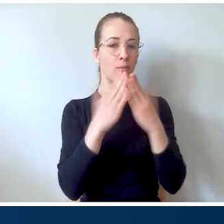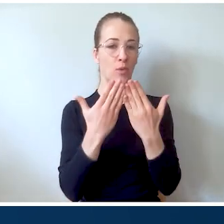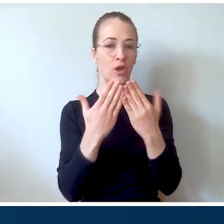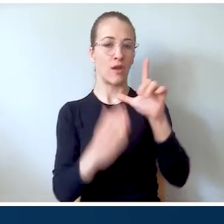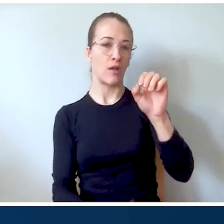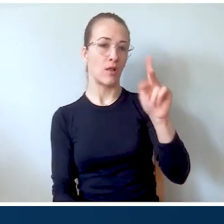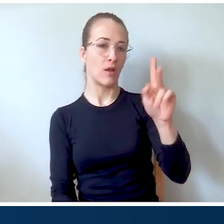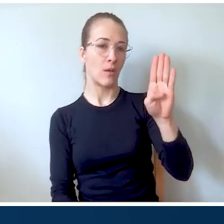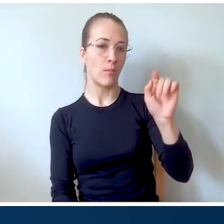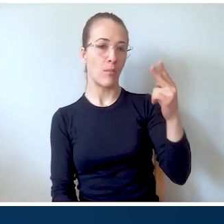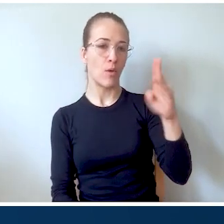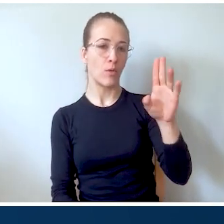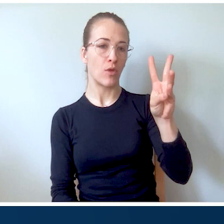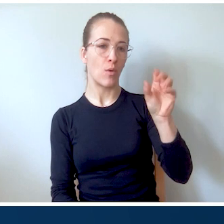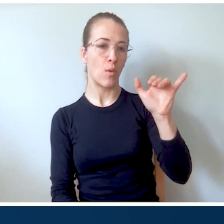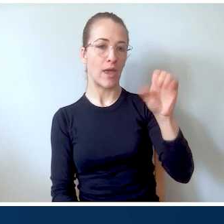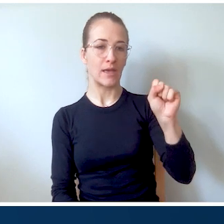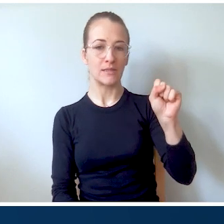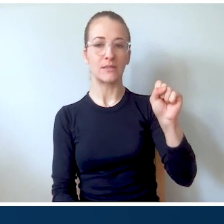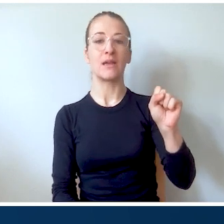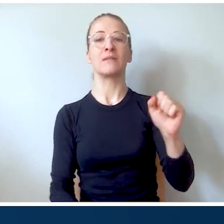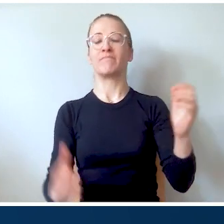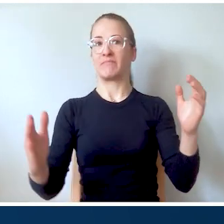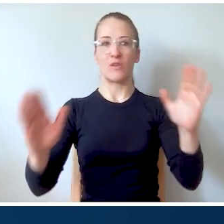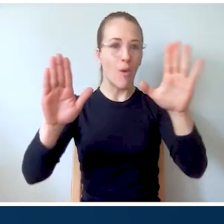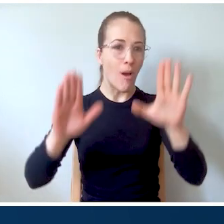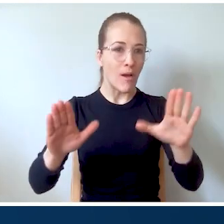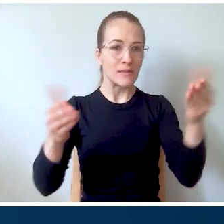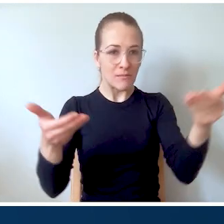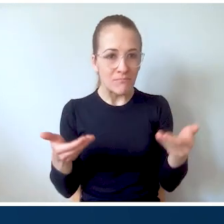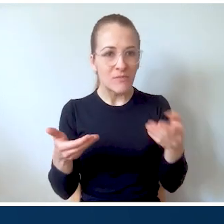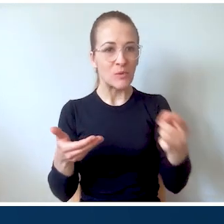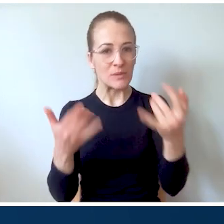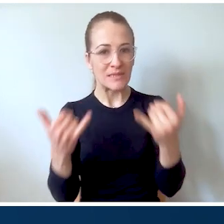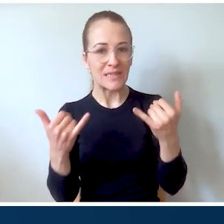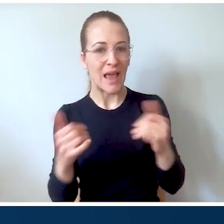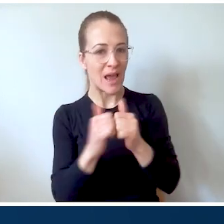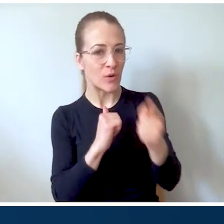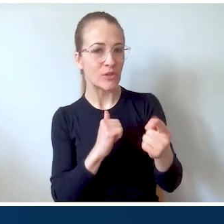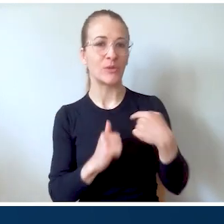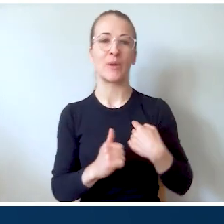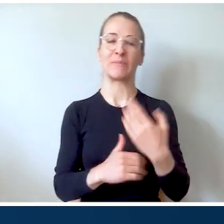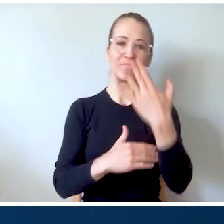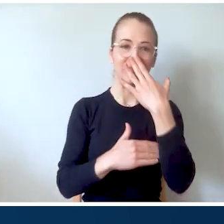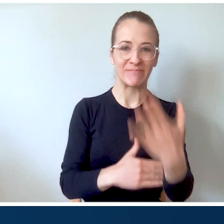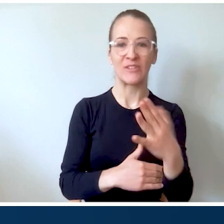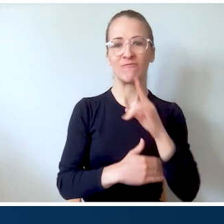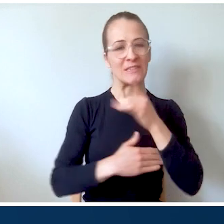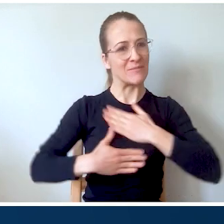Brooke, it's so nice to have you here today. How are you? I'm great, Katrin. Thank you so much. The pleasure is truly mine.